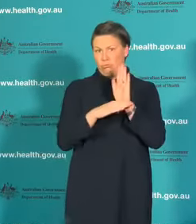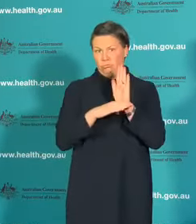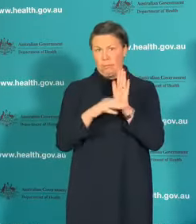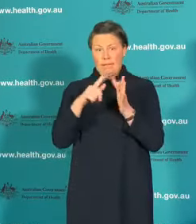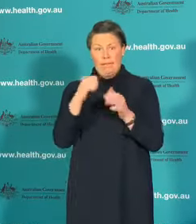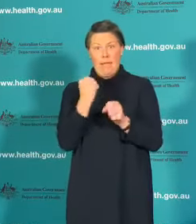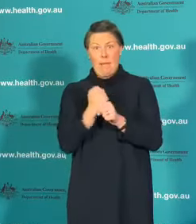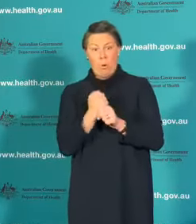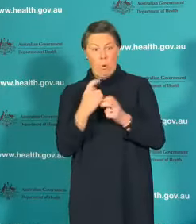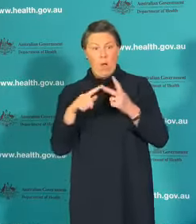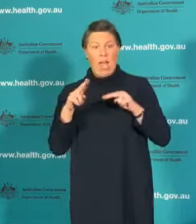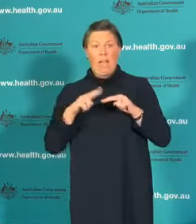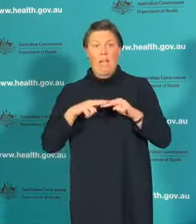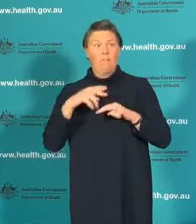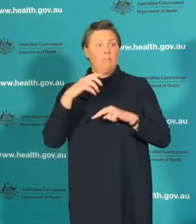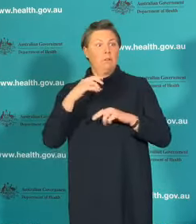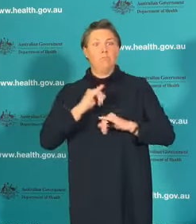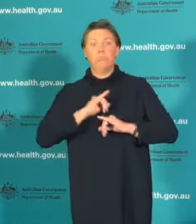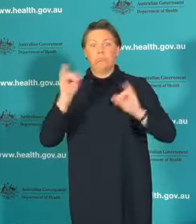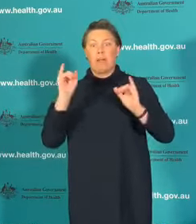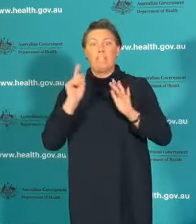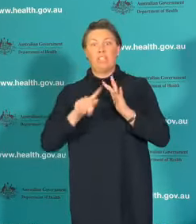when a pandemic occurs. And of course in the past we've